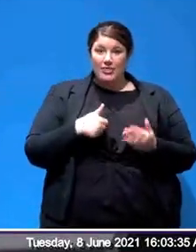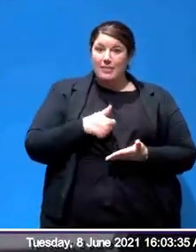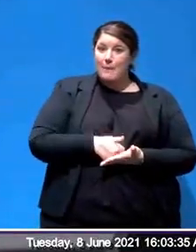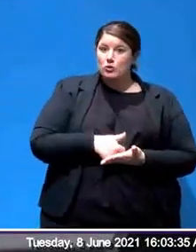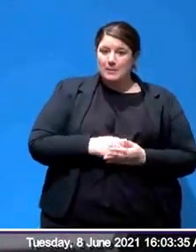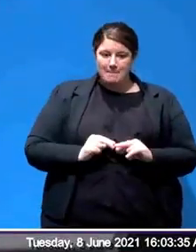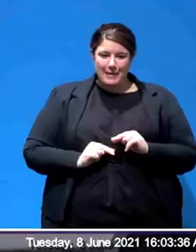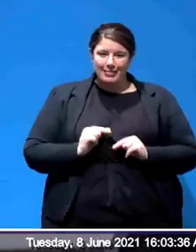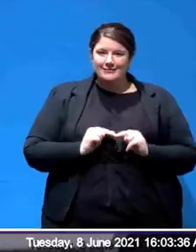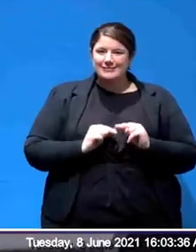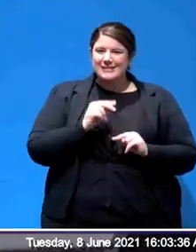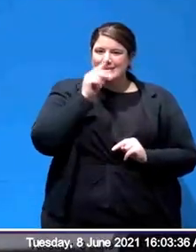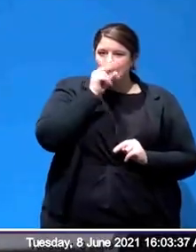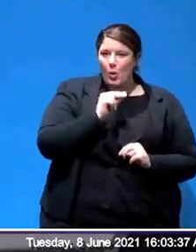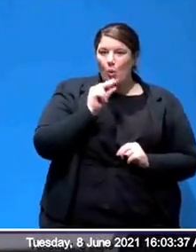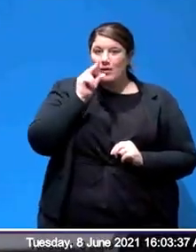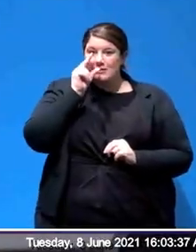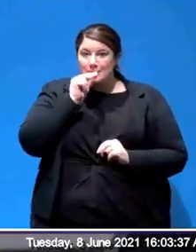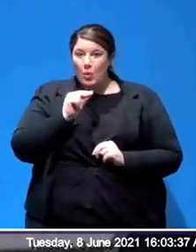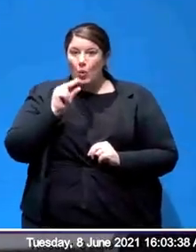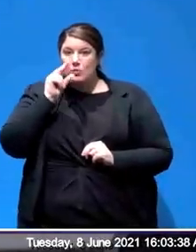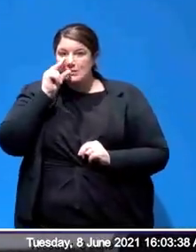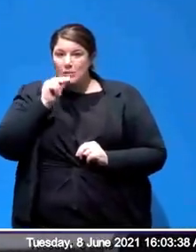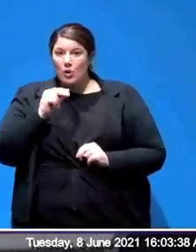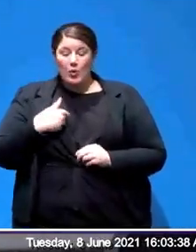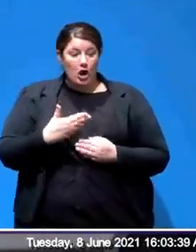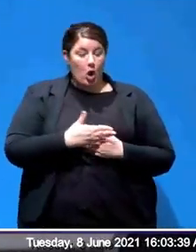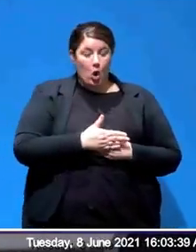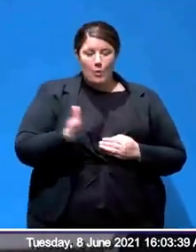Abuse starts, I think, when you open the front door and you smell urine meeting